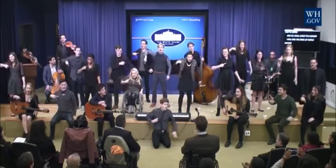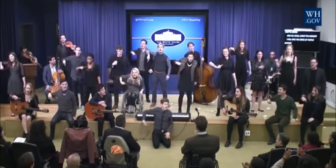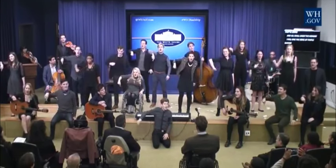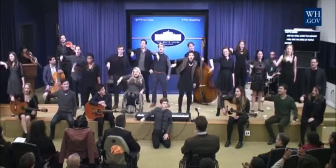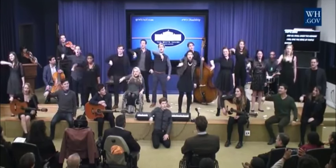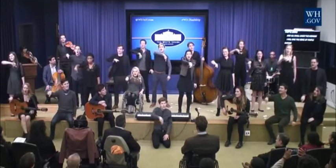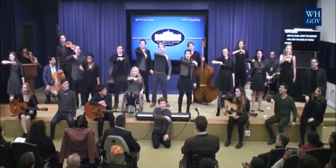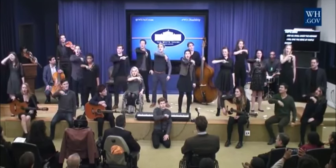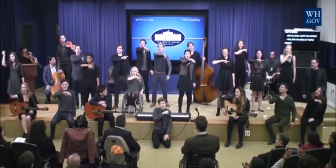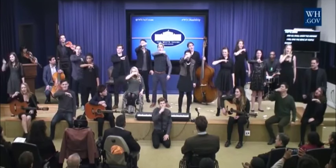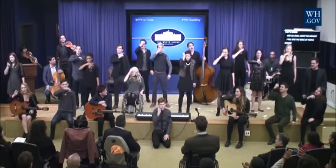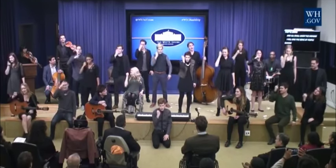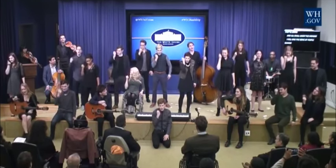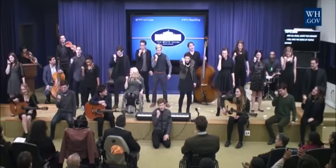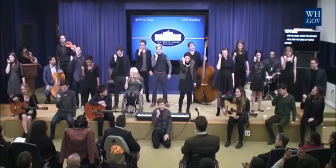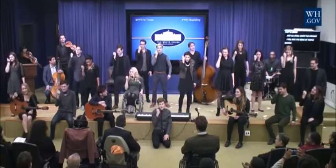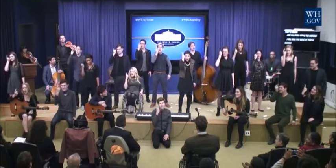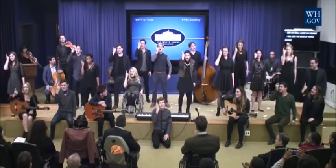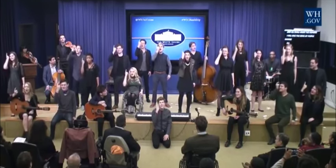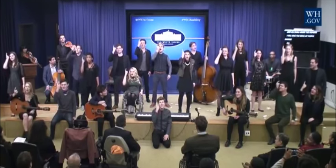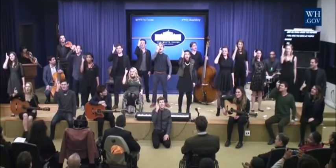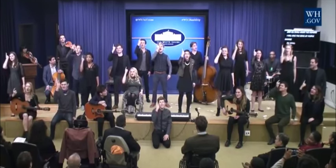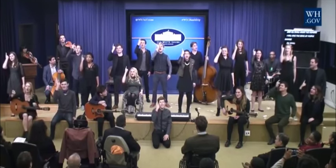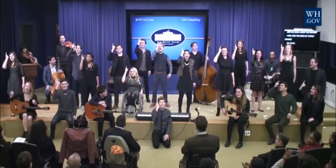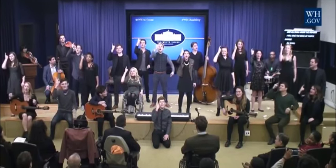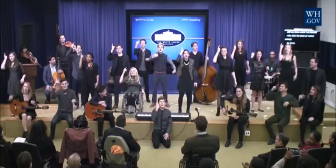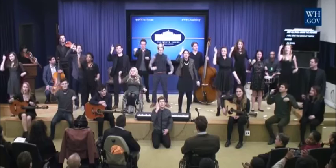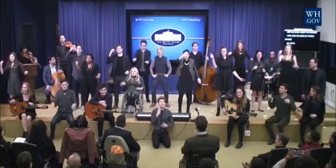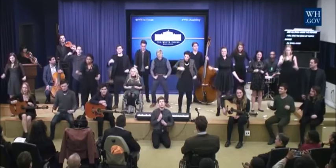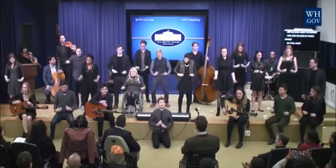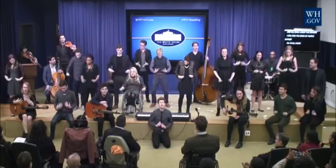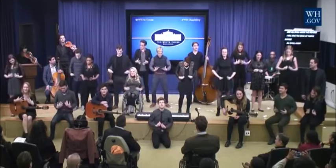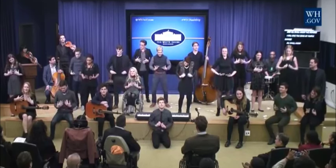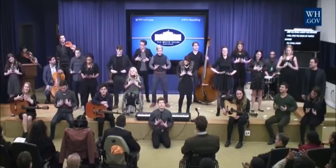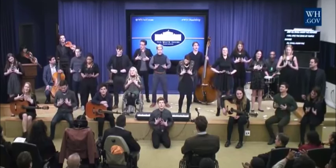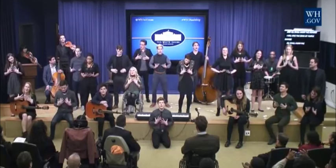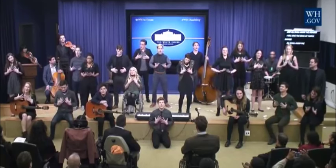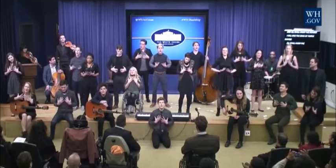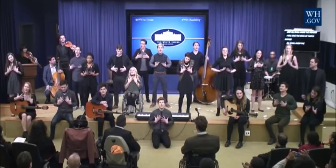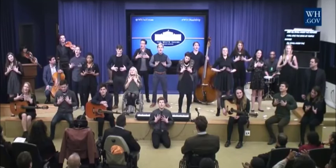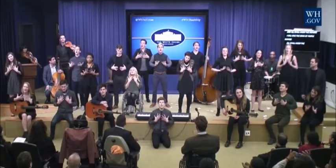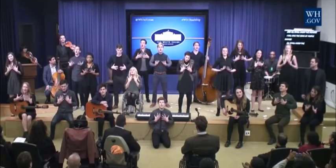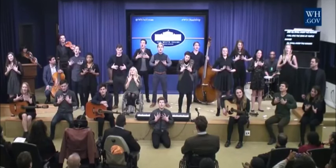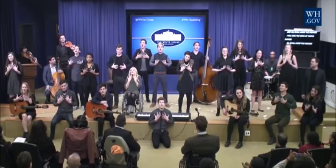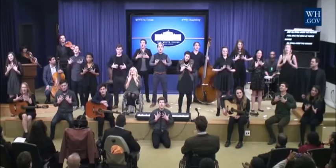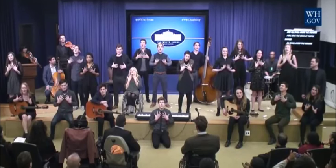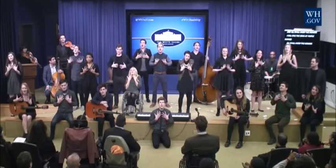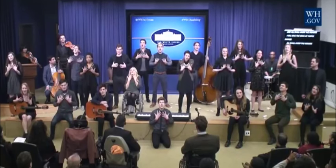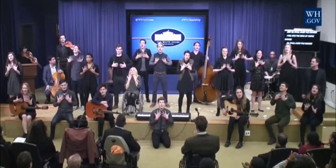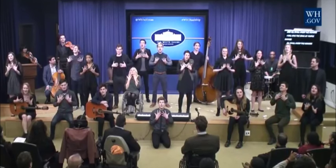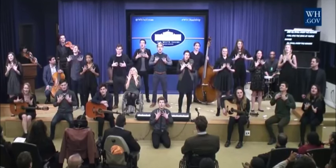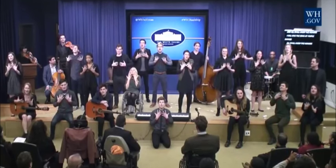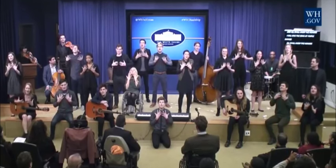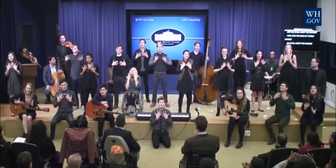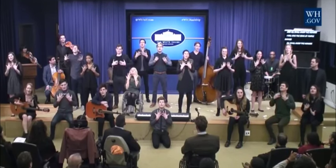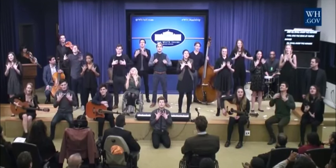And all shall know the wonder